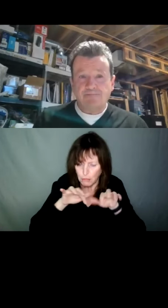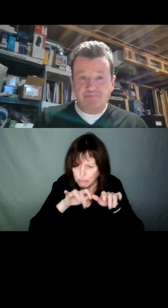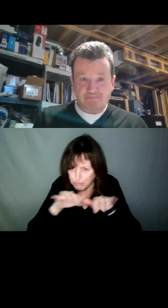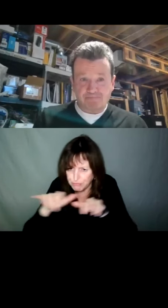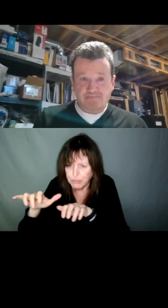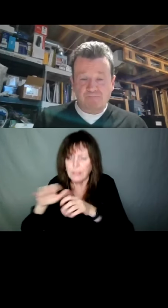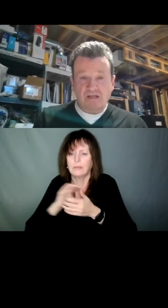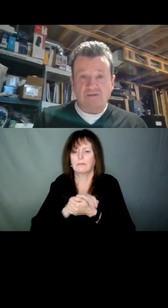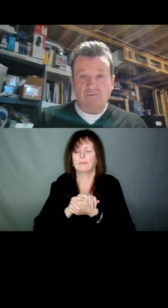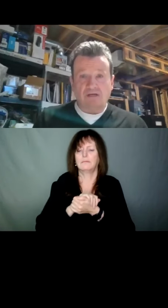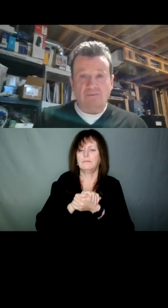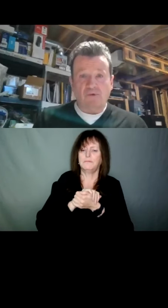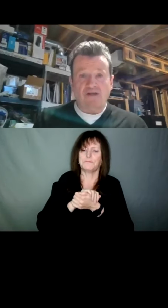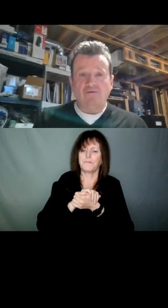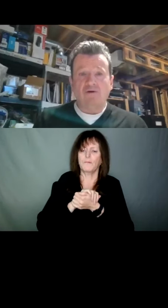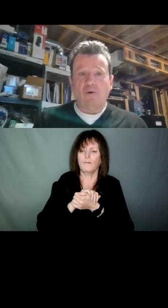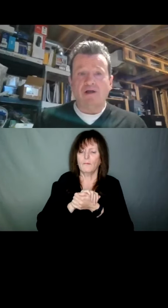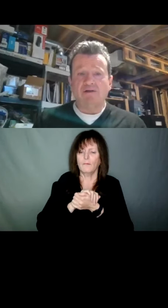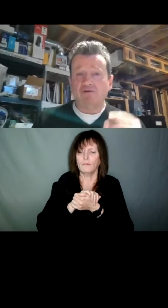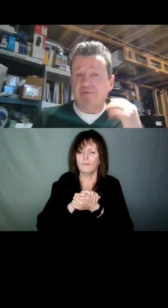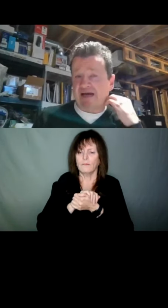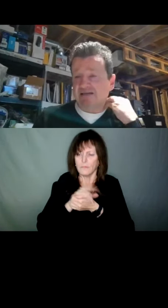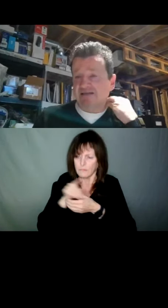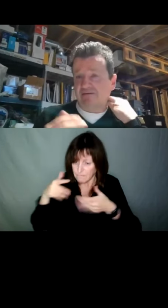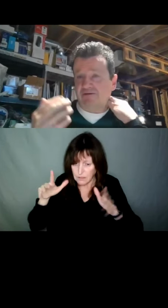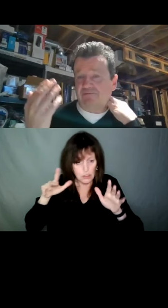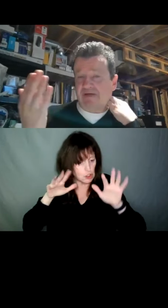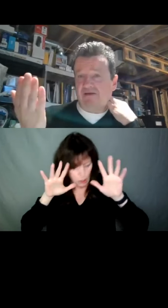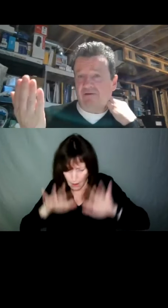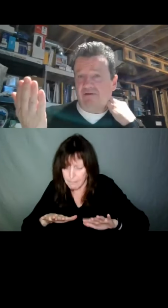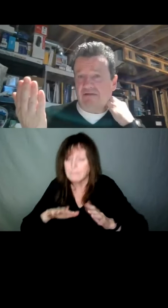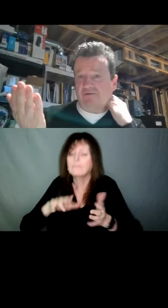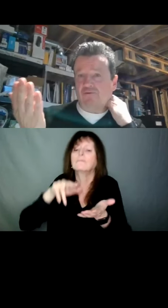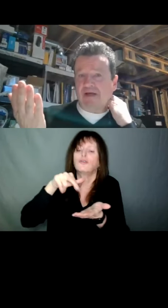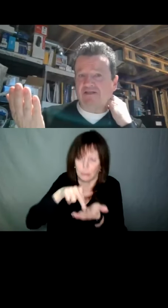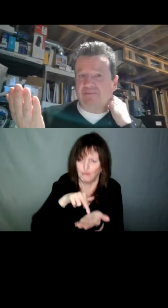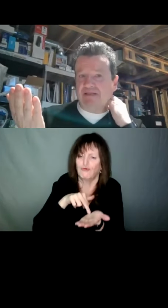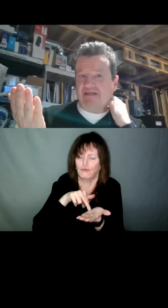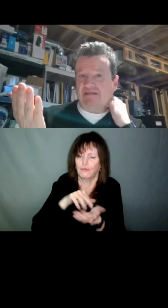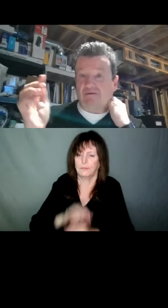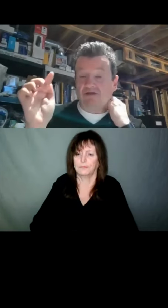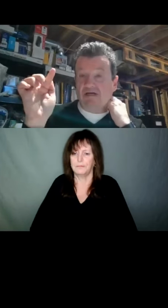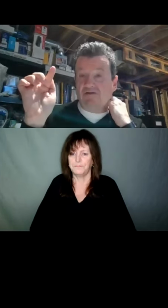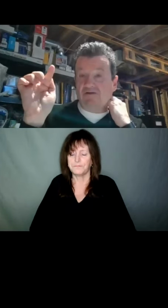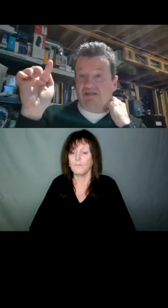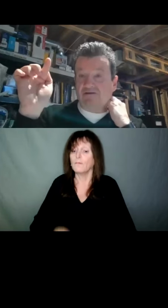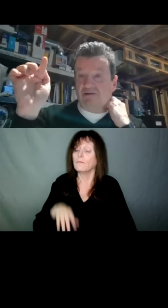a number